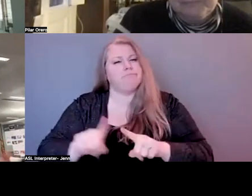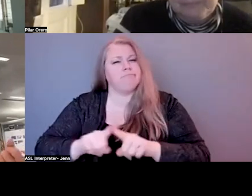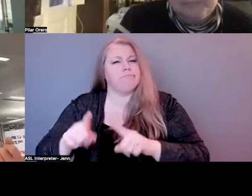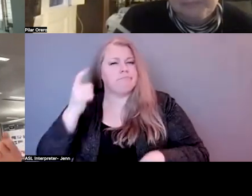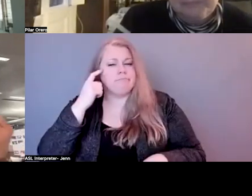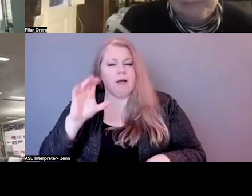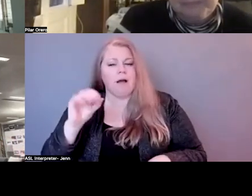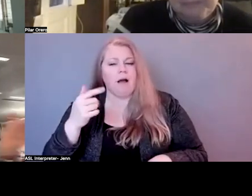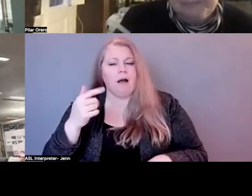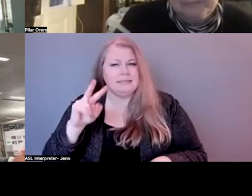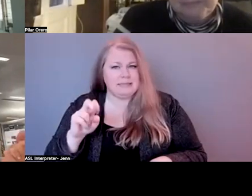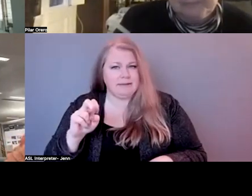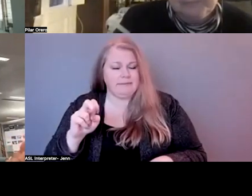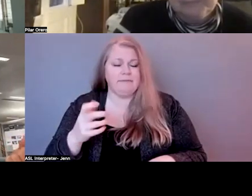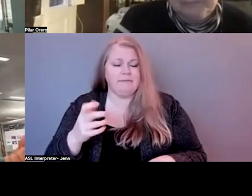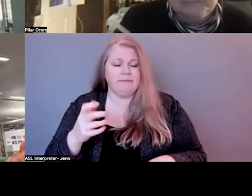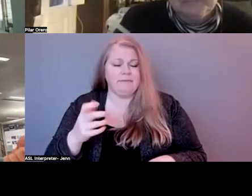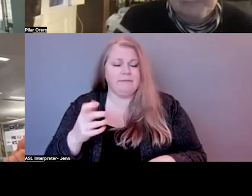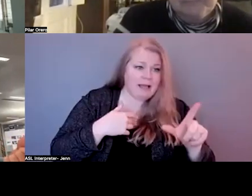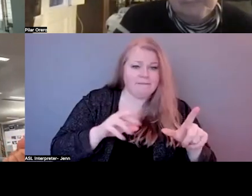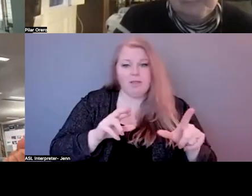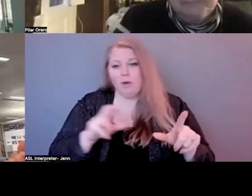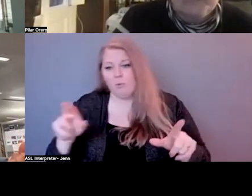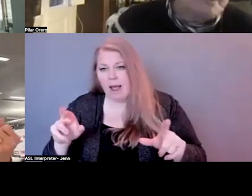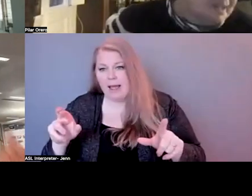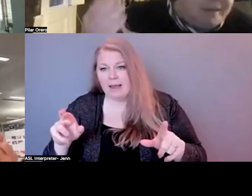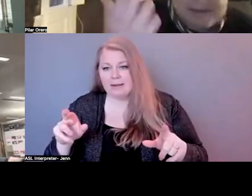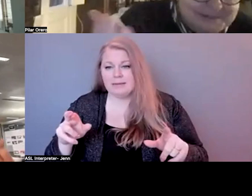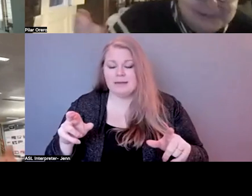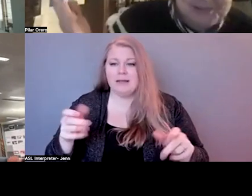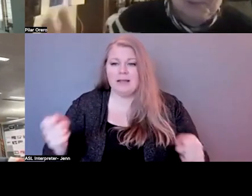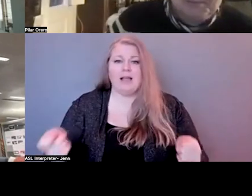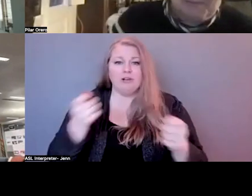and they have got the left-right controllers the wrong way around. The computer can know that.